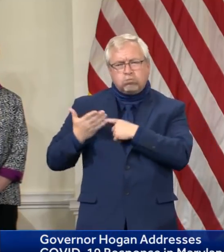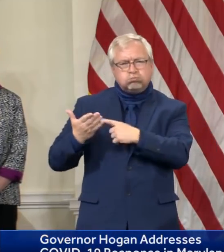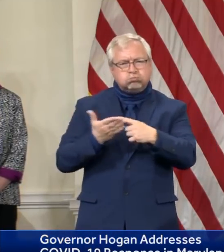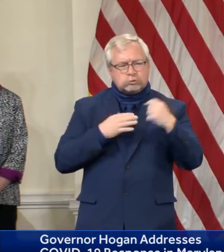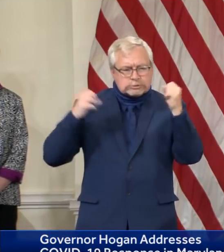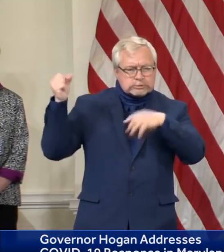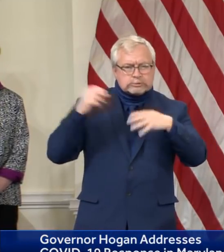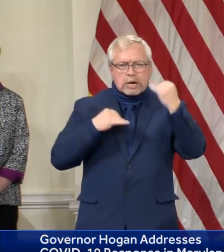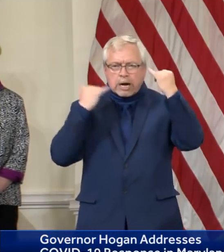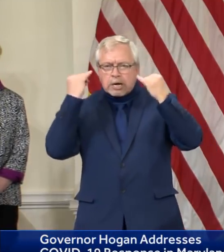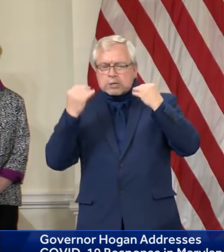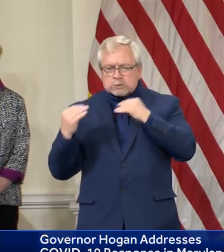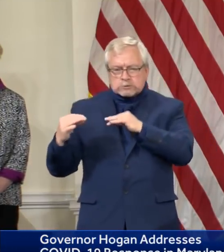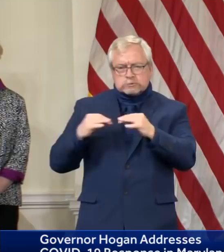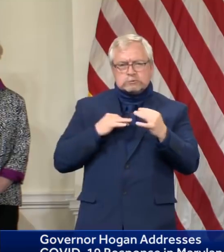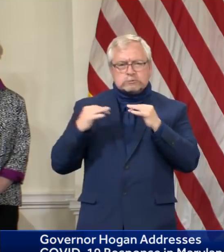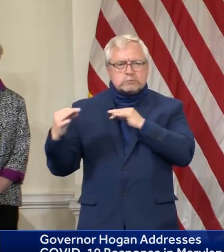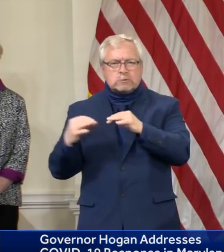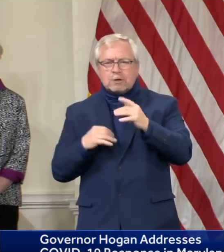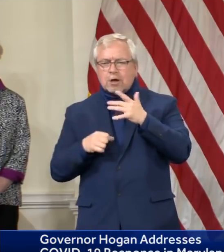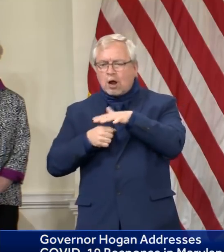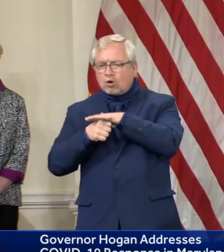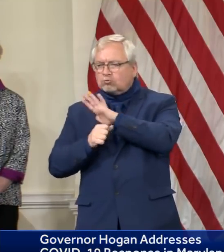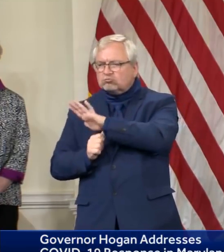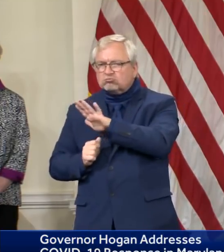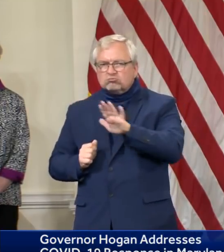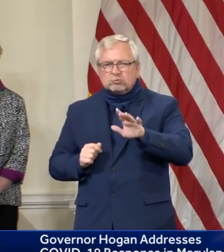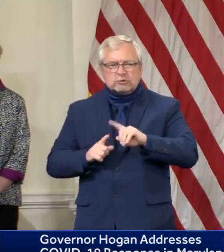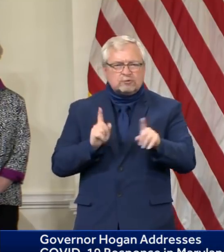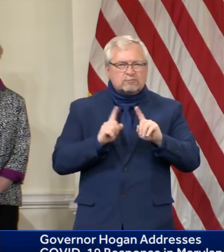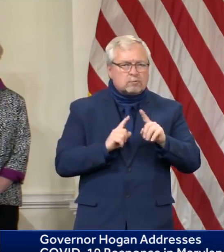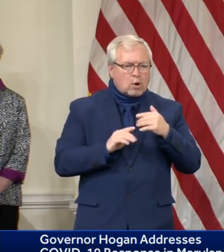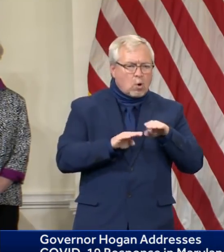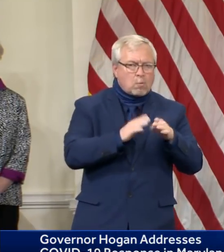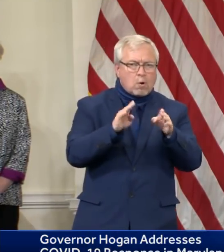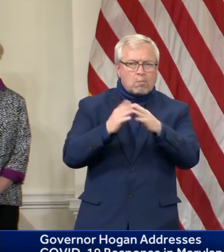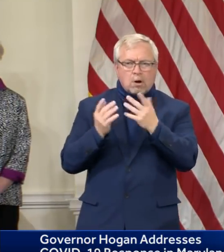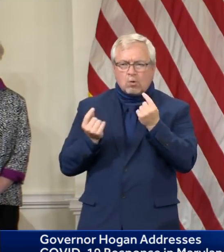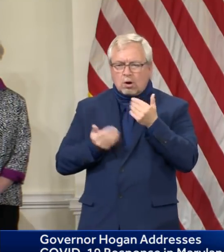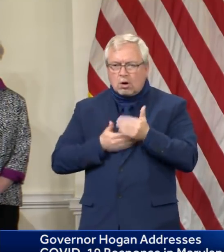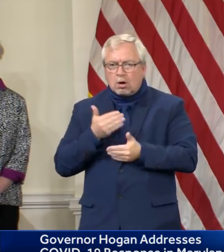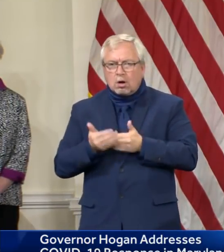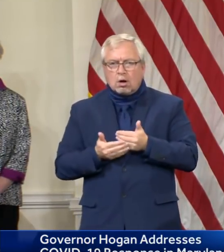WE HAVE HAD GREAT COOPERATION. WE HAD A PRODUCTIVE DISCUSSION YESTERDAY.